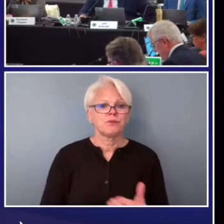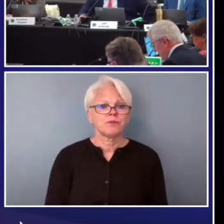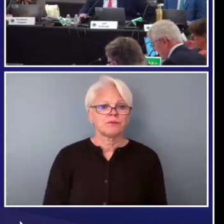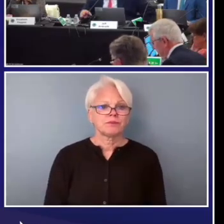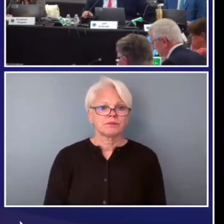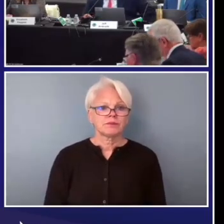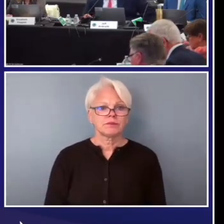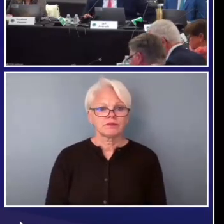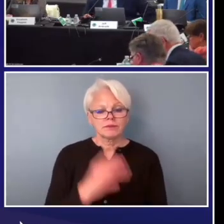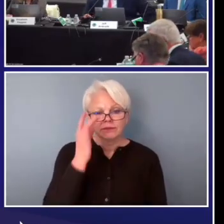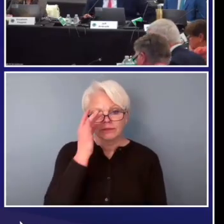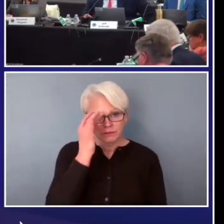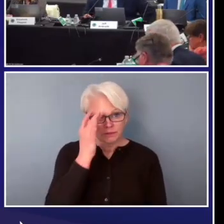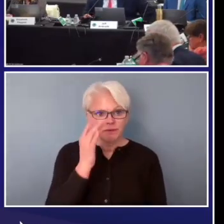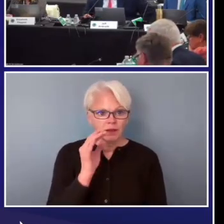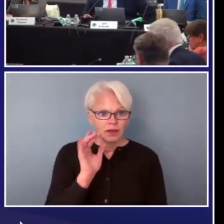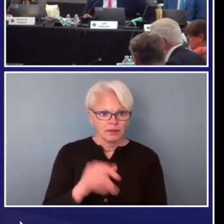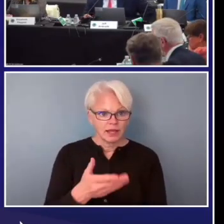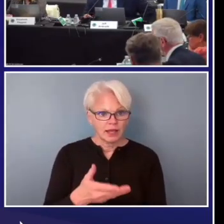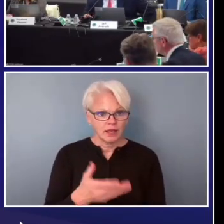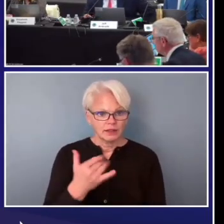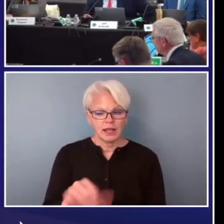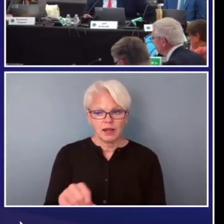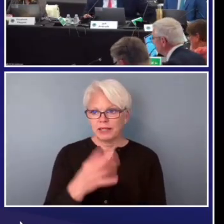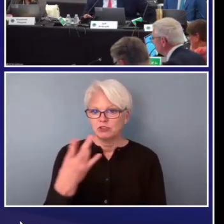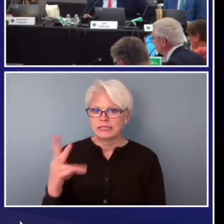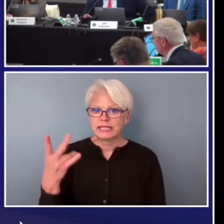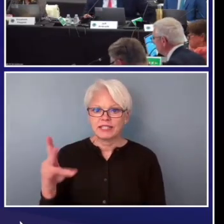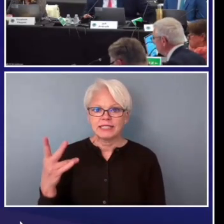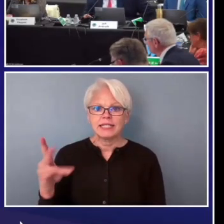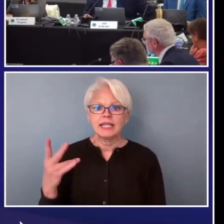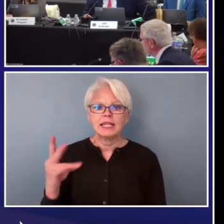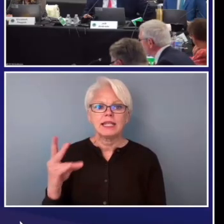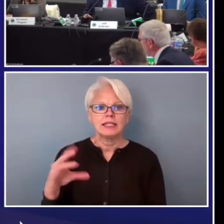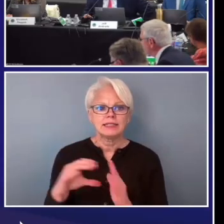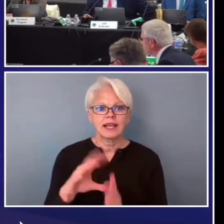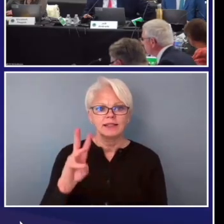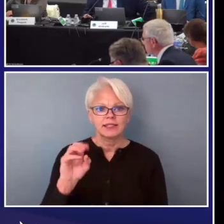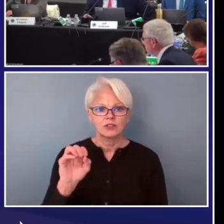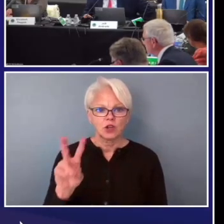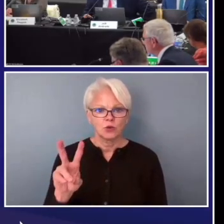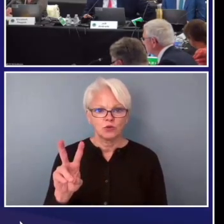That should bring us to page 17. Uh, section 602 uh, .11.